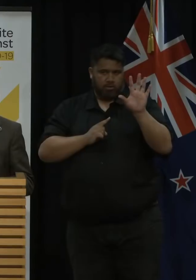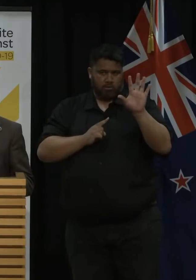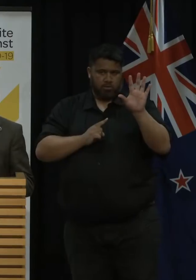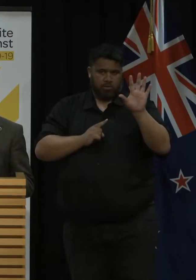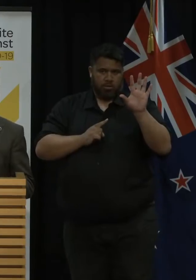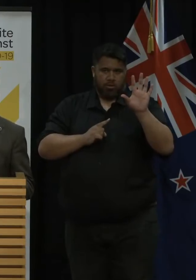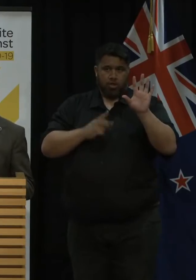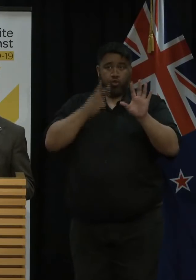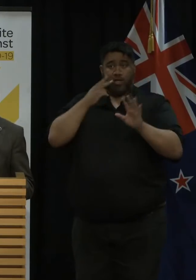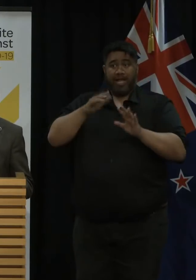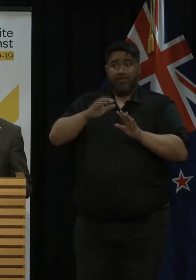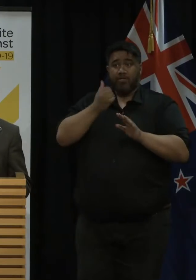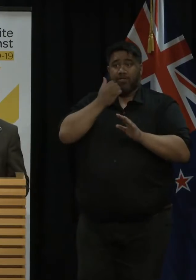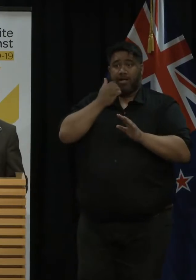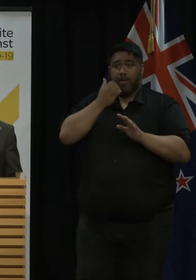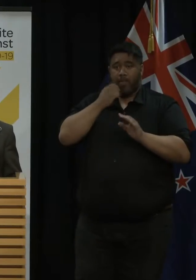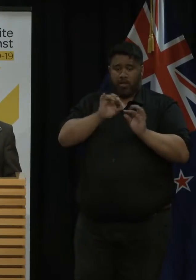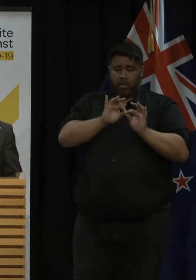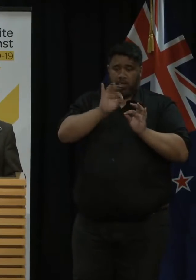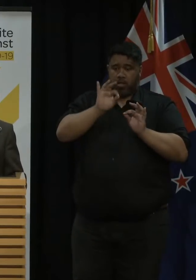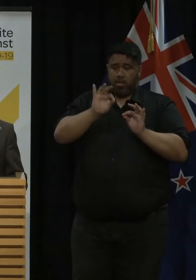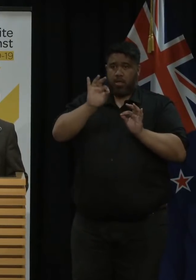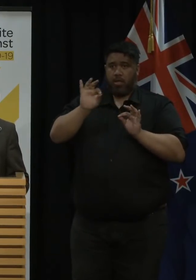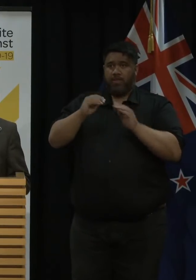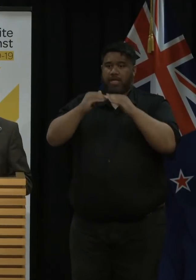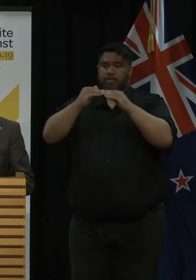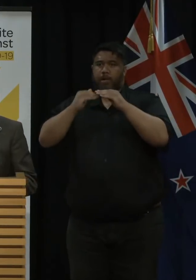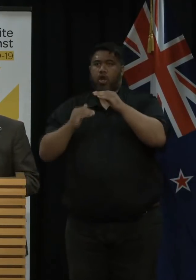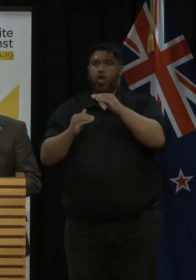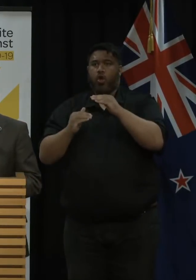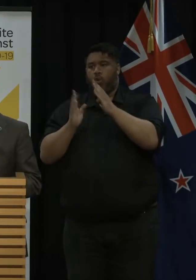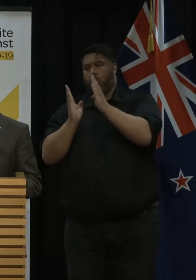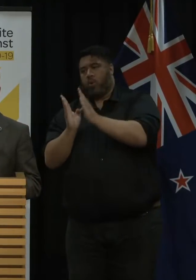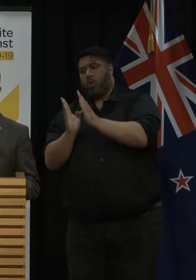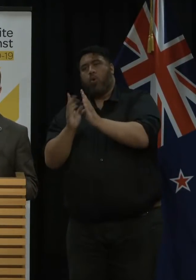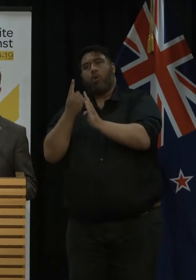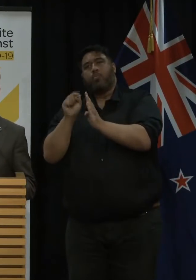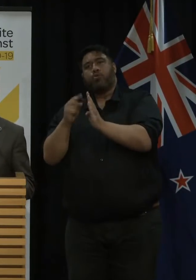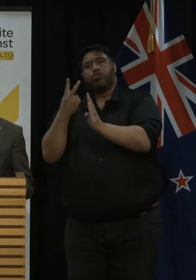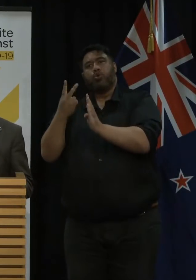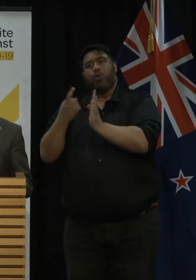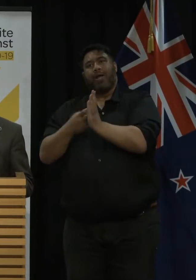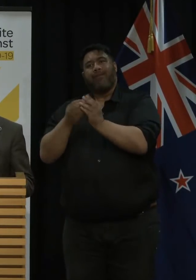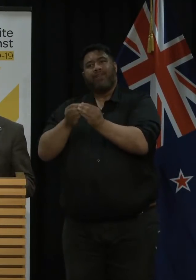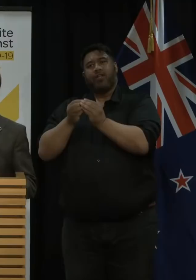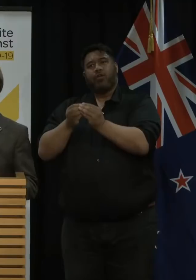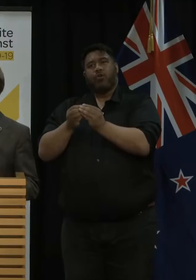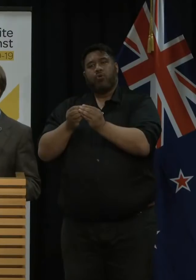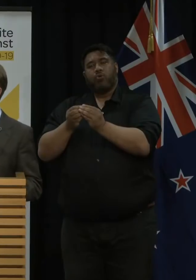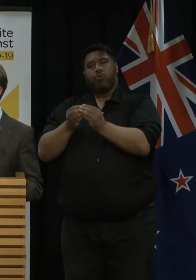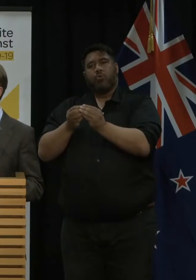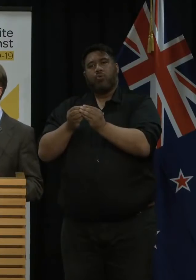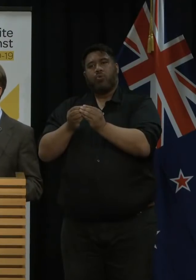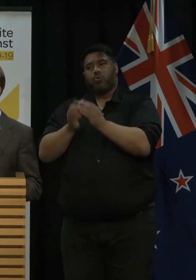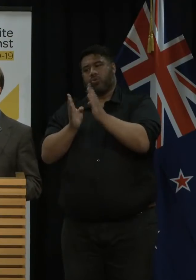three-day average of case numbers has levelled off. This is just the Auckland region, I should say. But you can see it is now at or